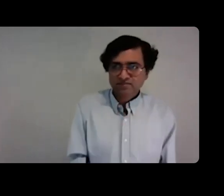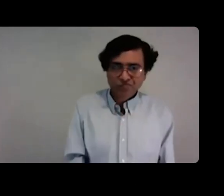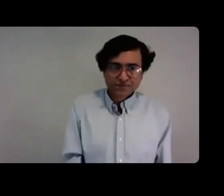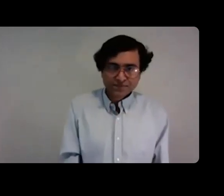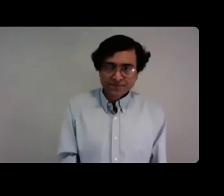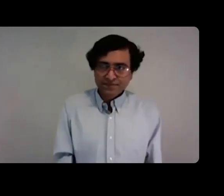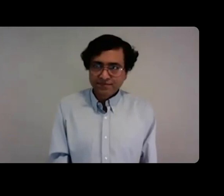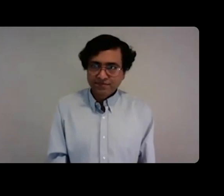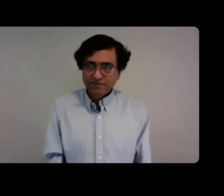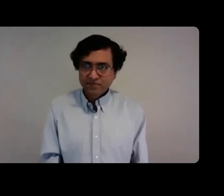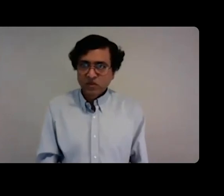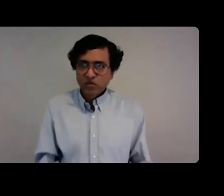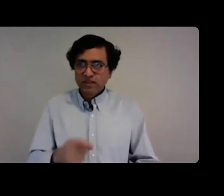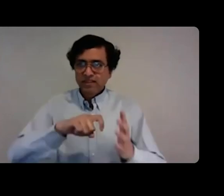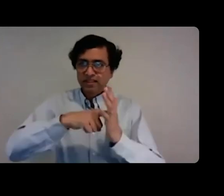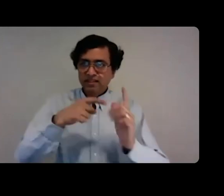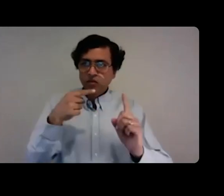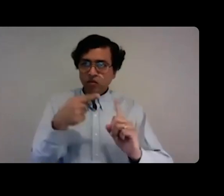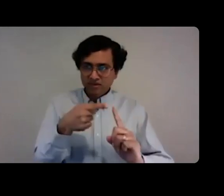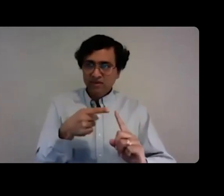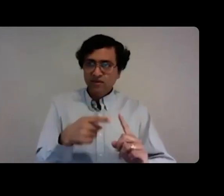that information.